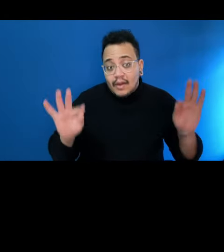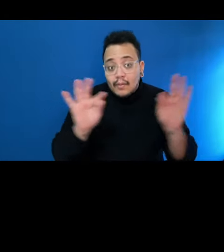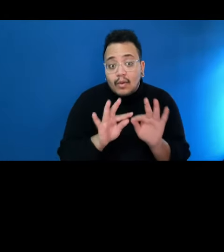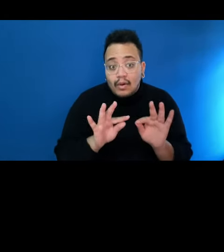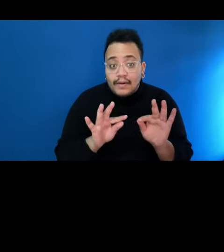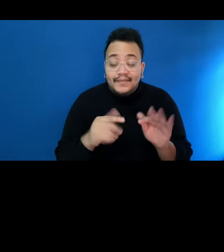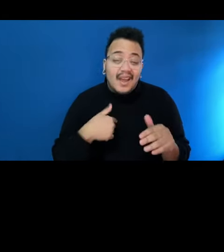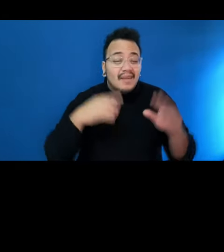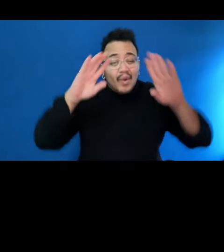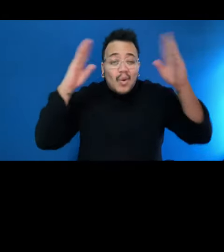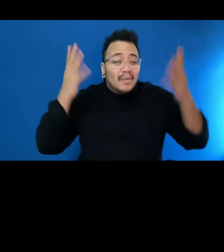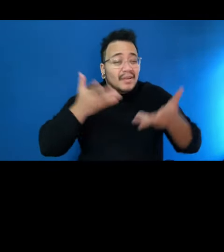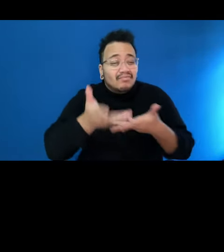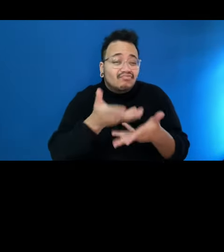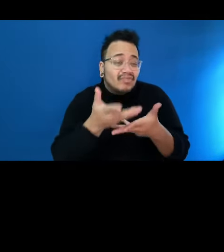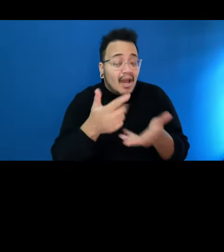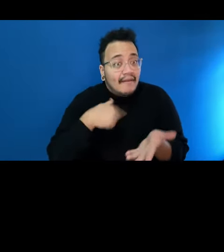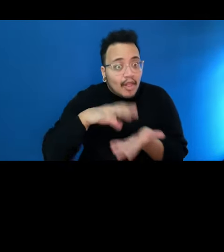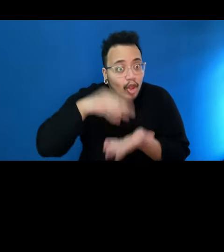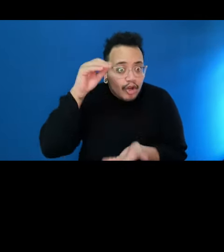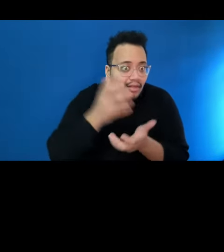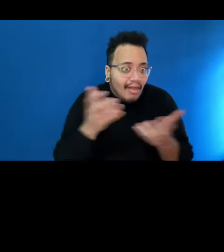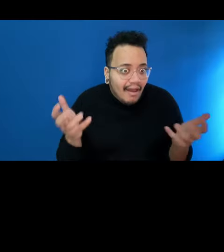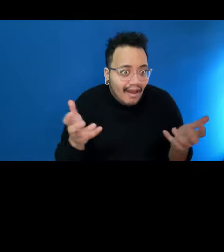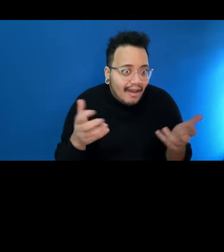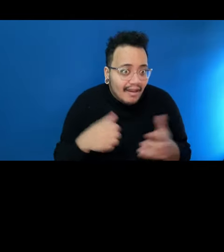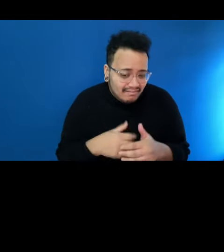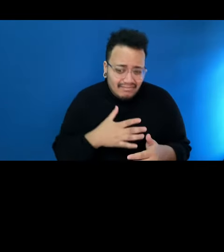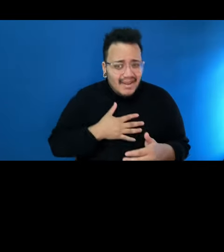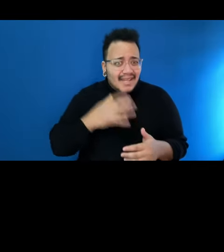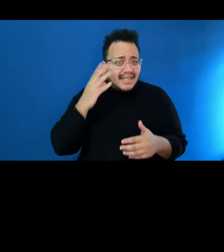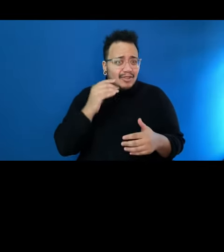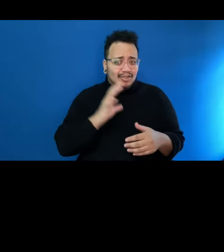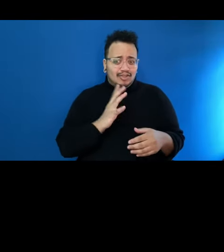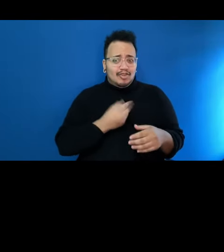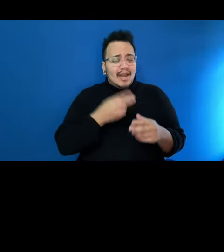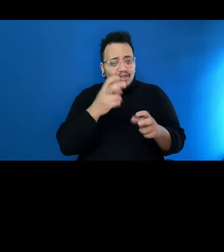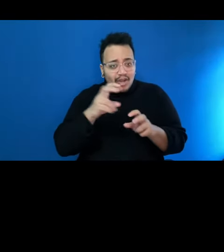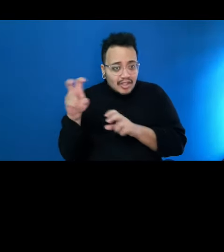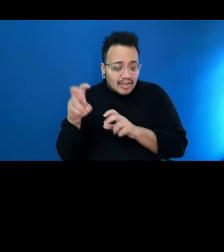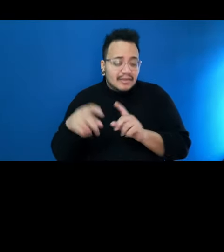I'm very open. I've learned a lot even through transitioning with my medical provider.